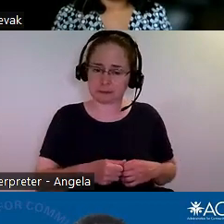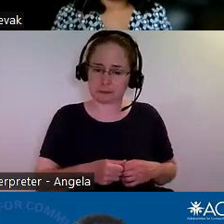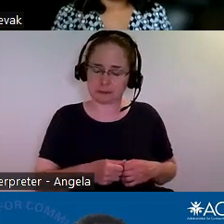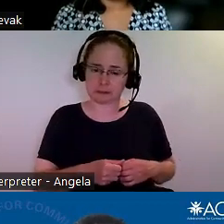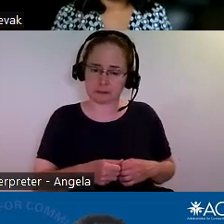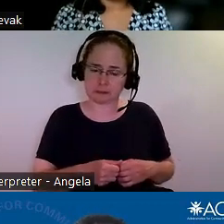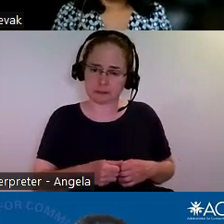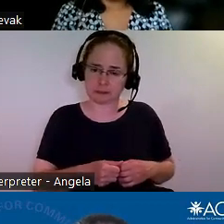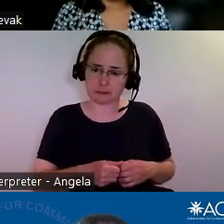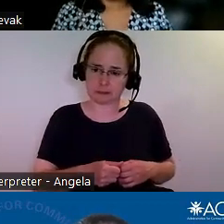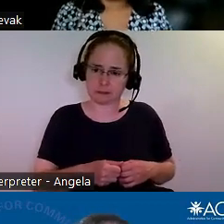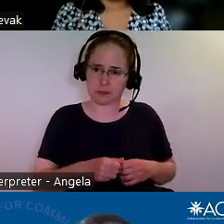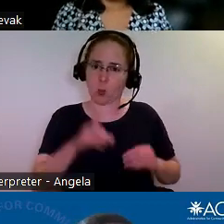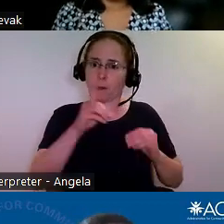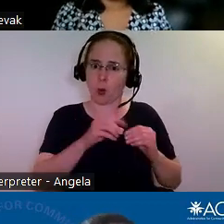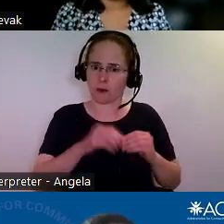(Purvi Sevak) I'm glad we had a bunch of questions.